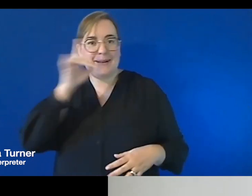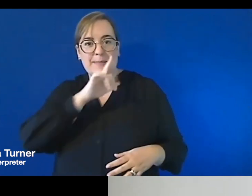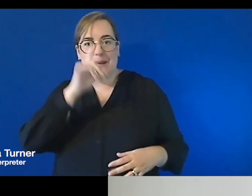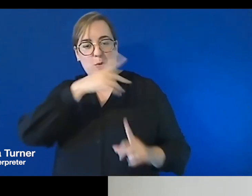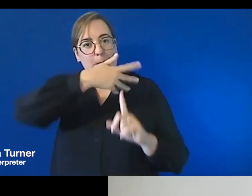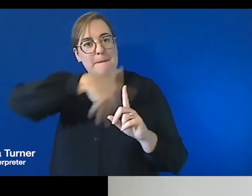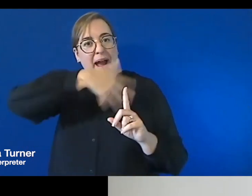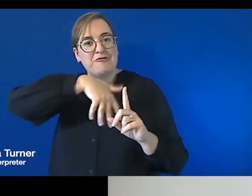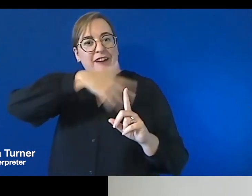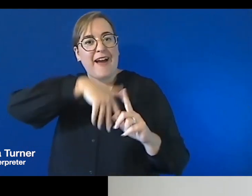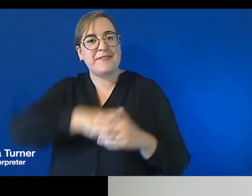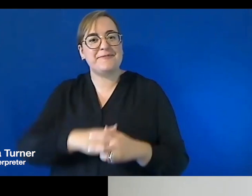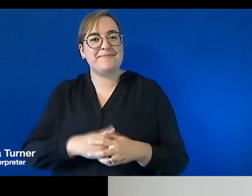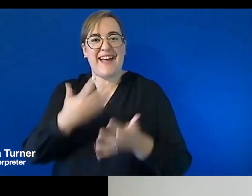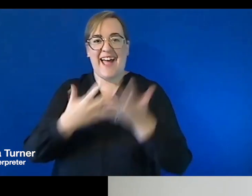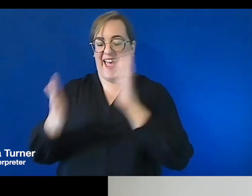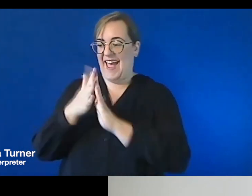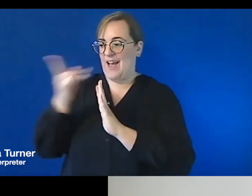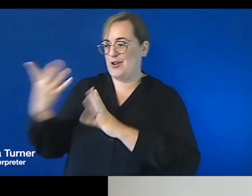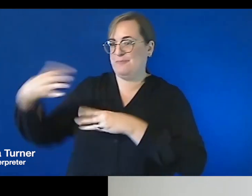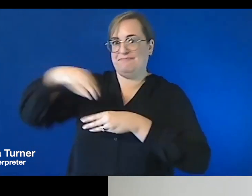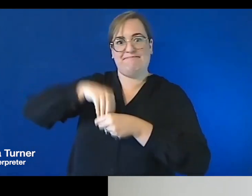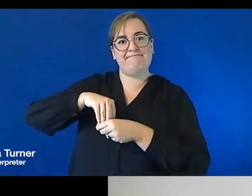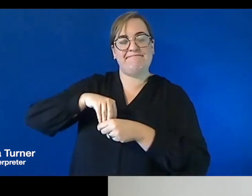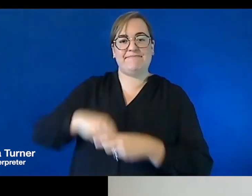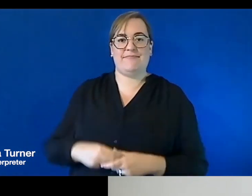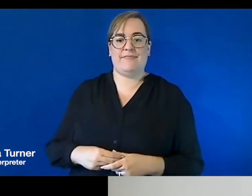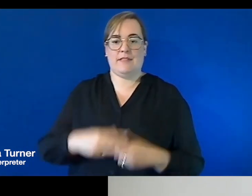and how you came the way you are. In our audience I know that we've got